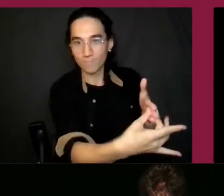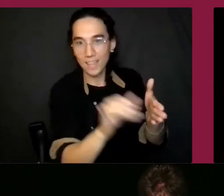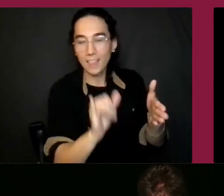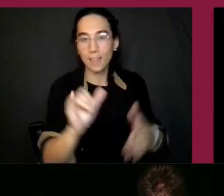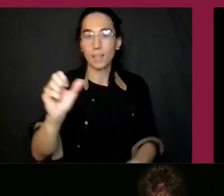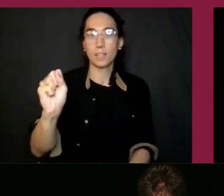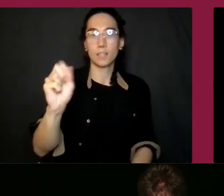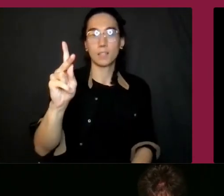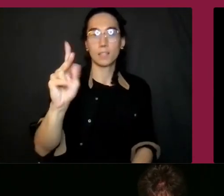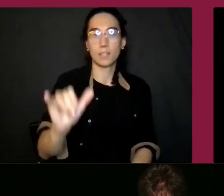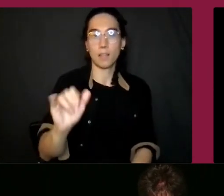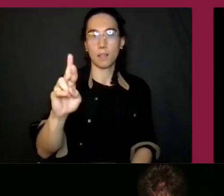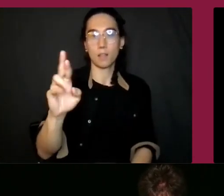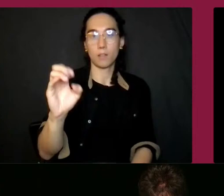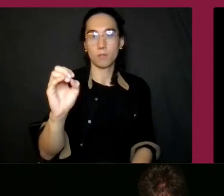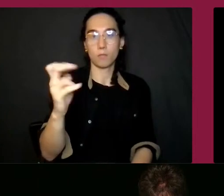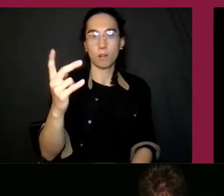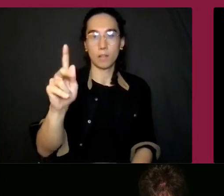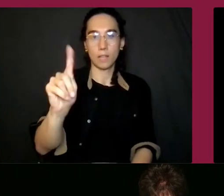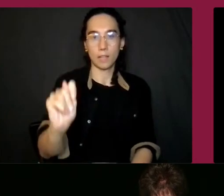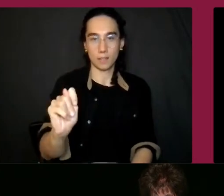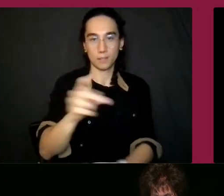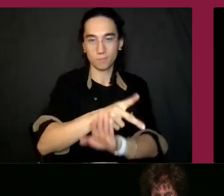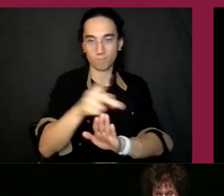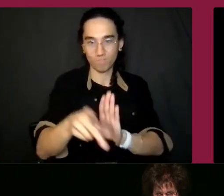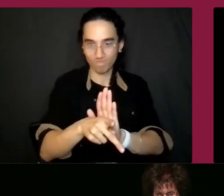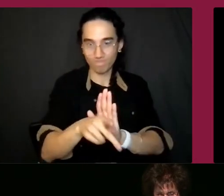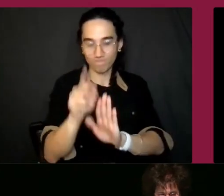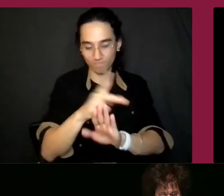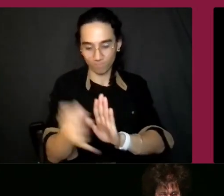What's interesting is their skyrocket is in deep storage.